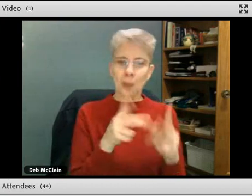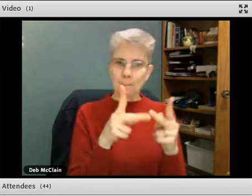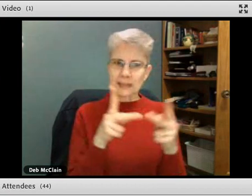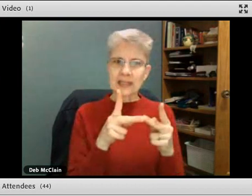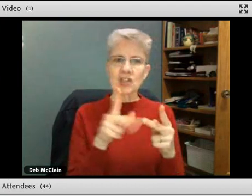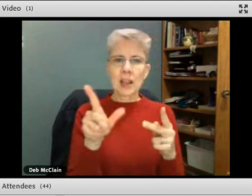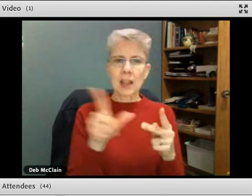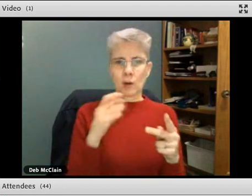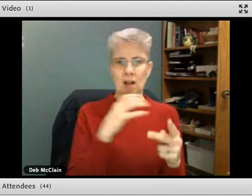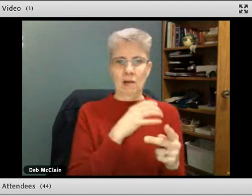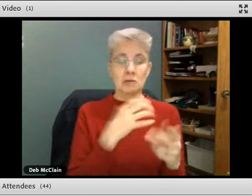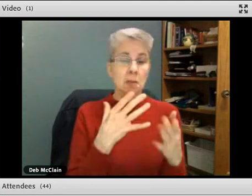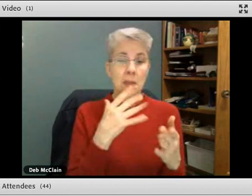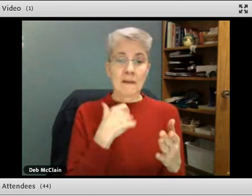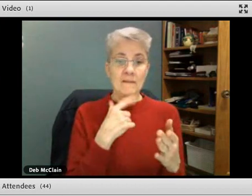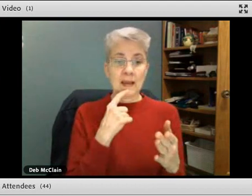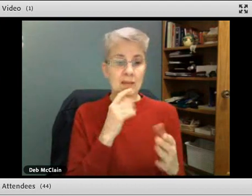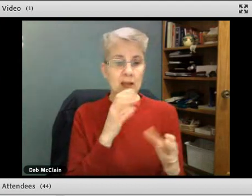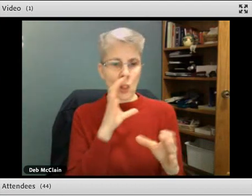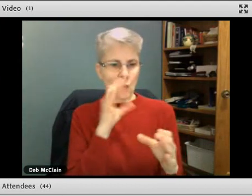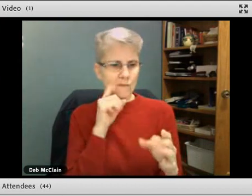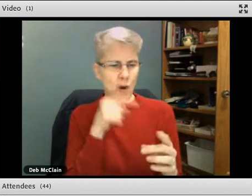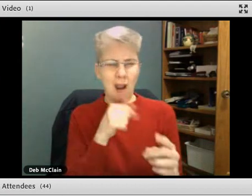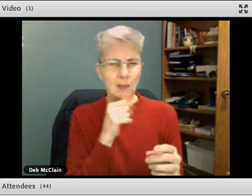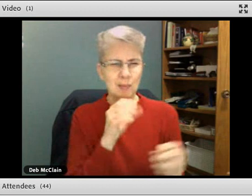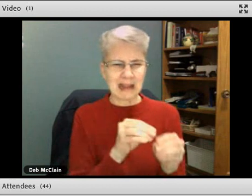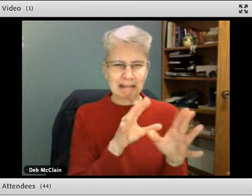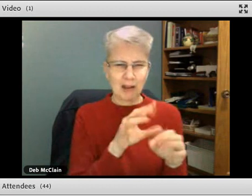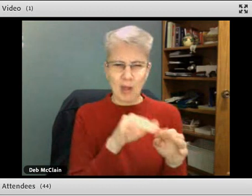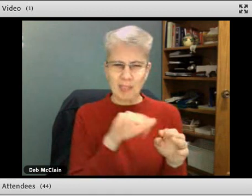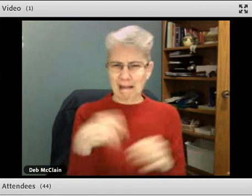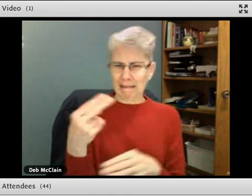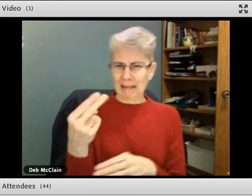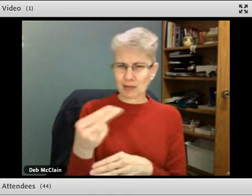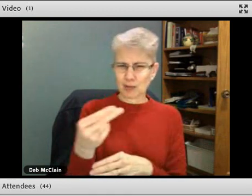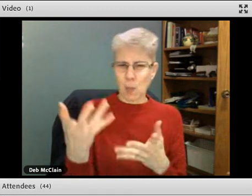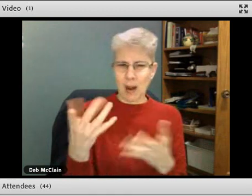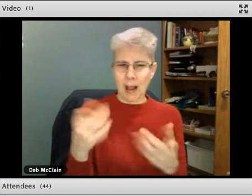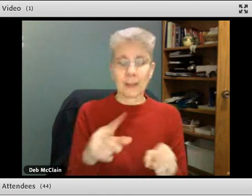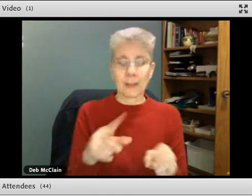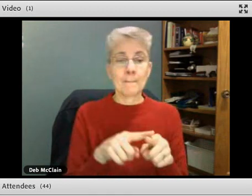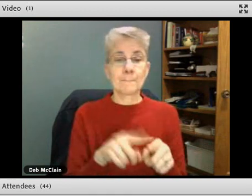They might have even sought her out. I wasn't clear on that history exactly, but in the end, the L.C. ended up hiring her